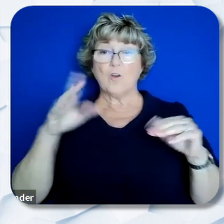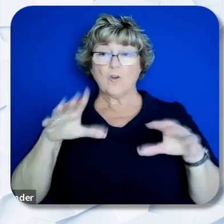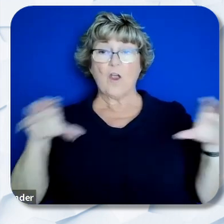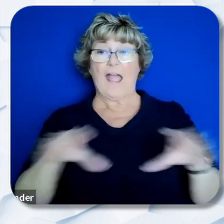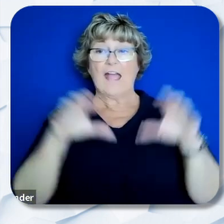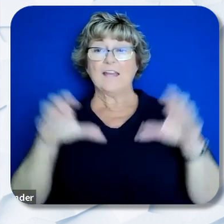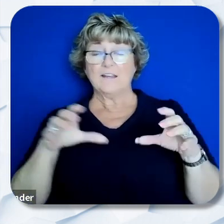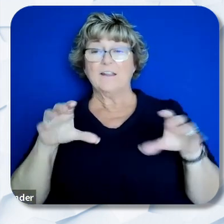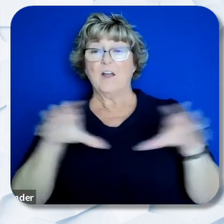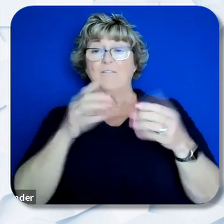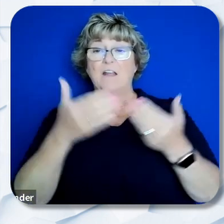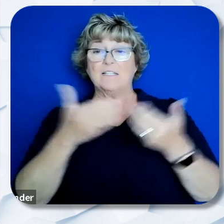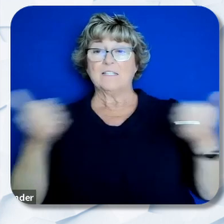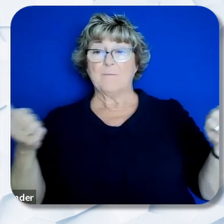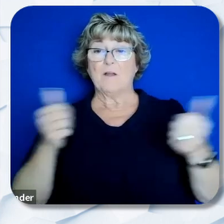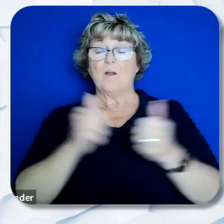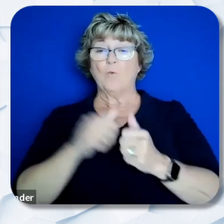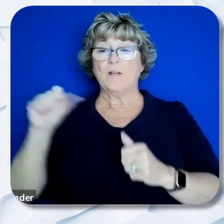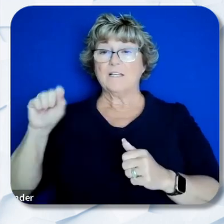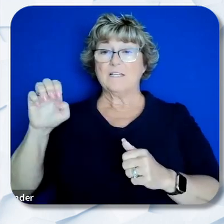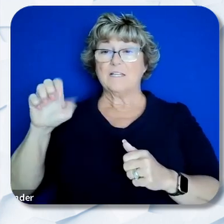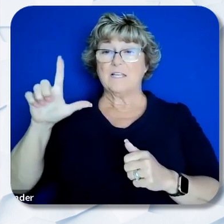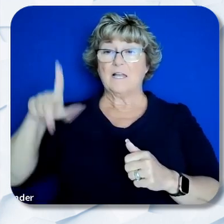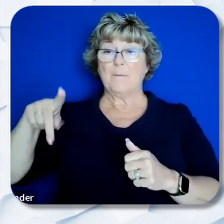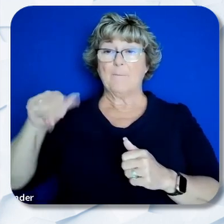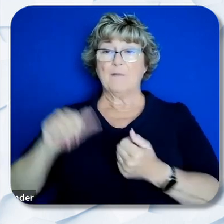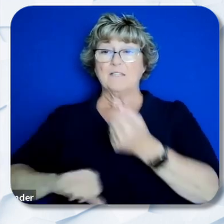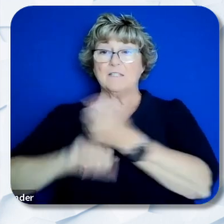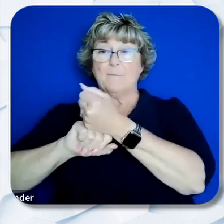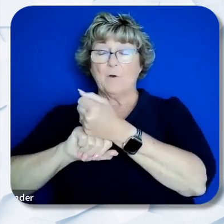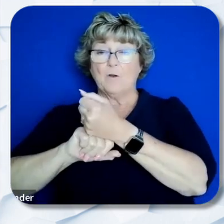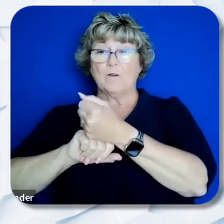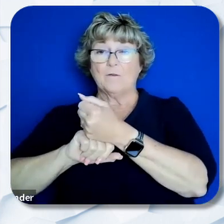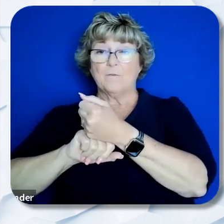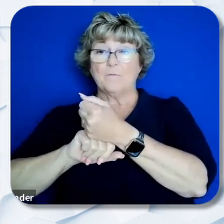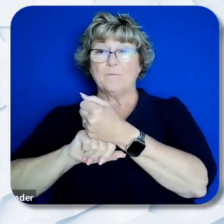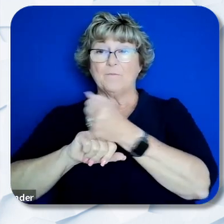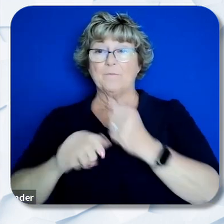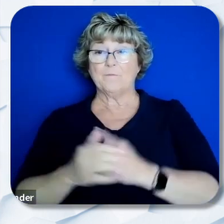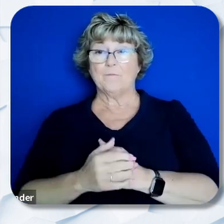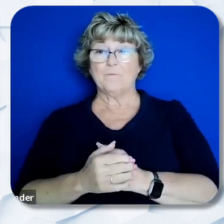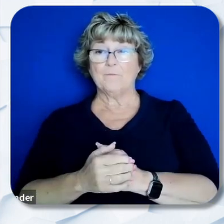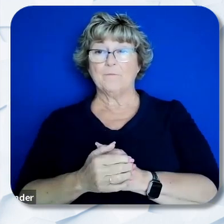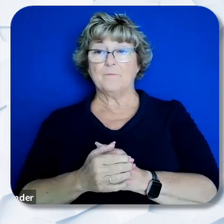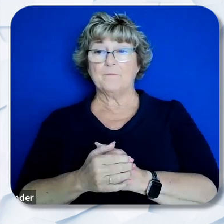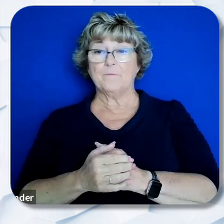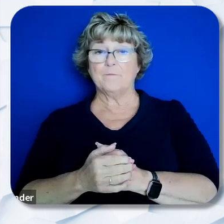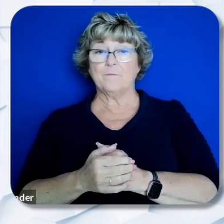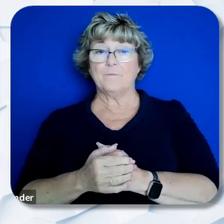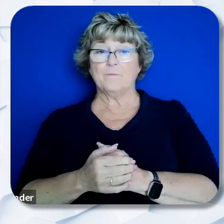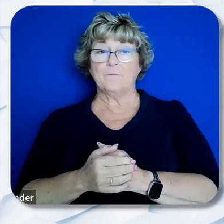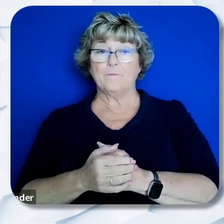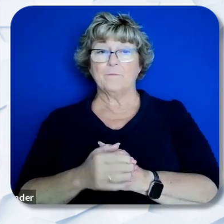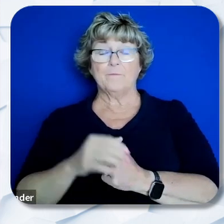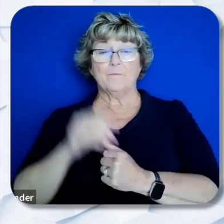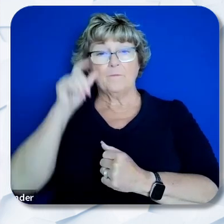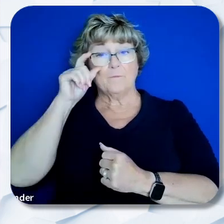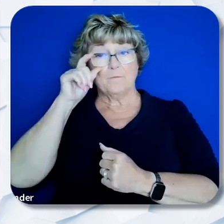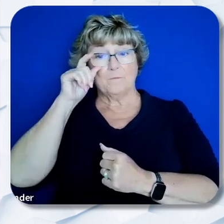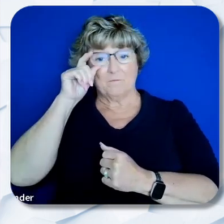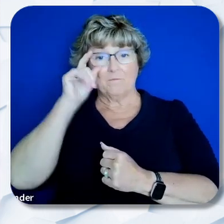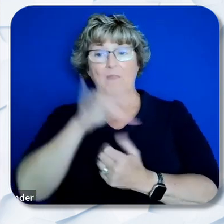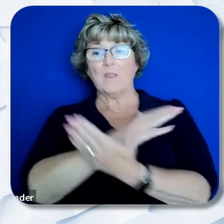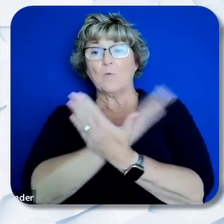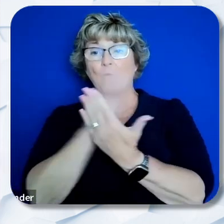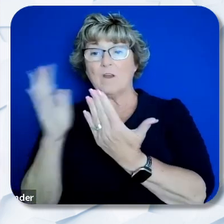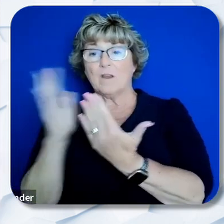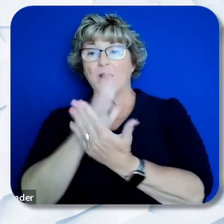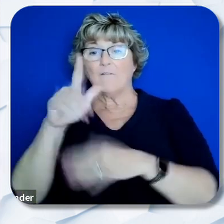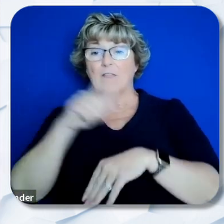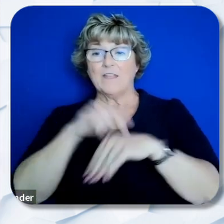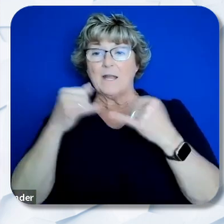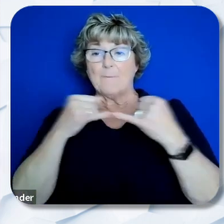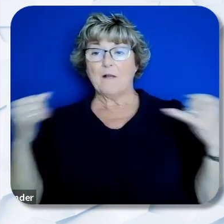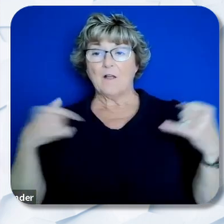independently with SELPA support. Just a quick overview of a timeline. We're in March, and